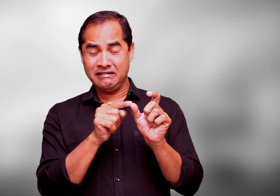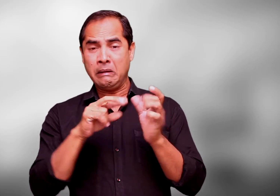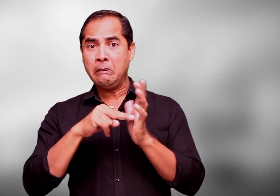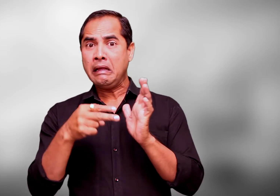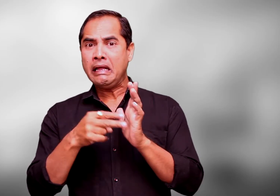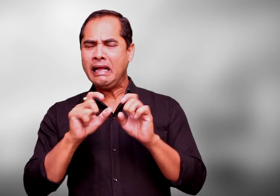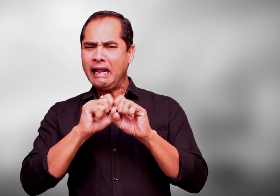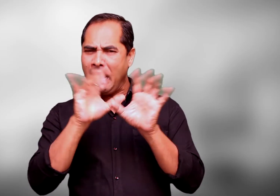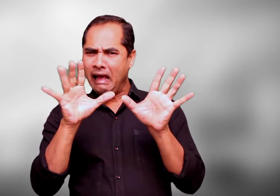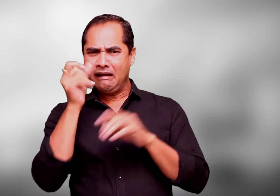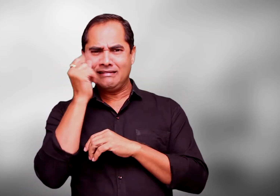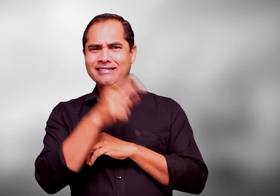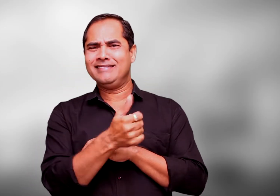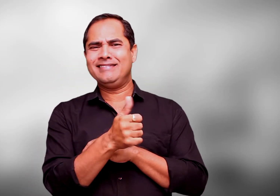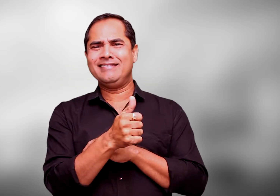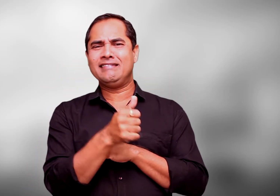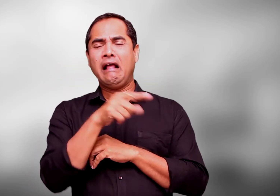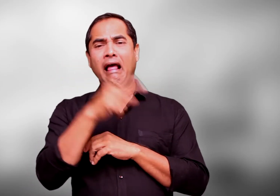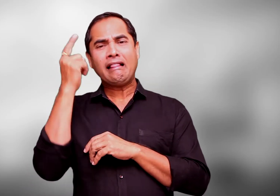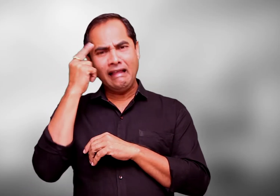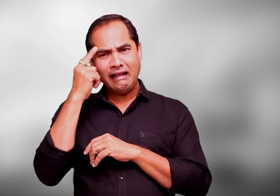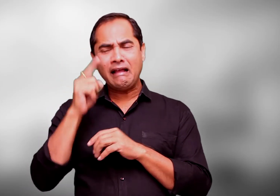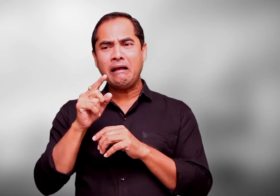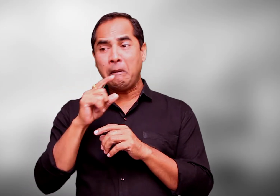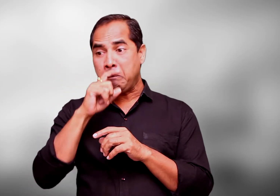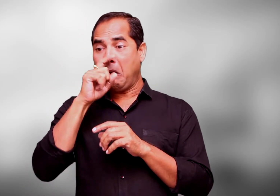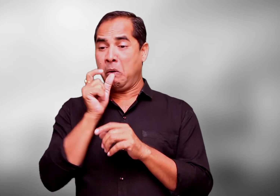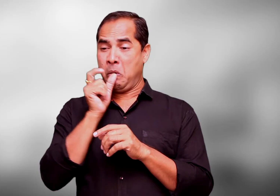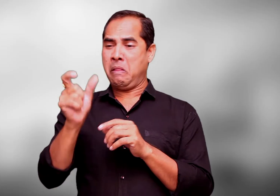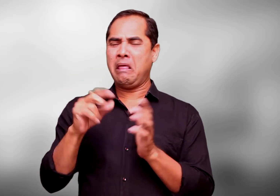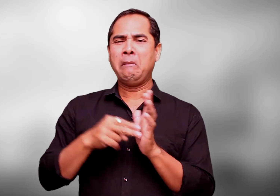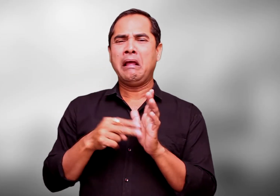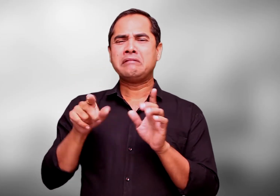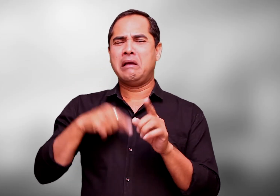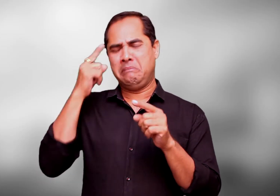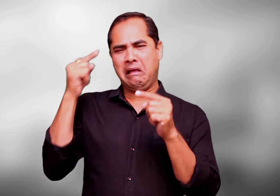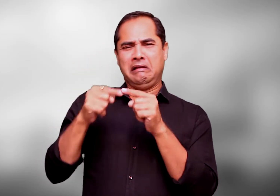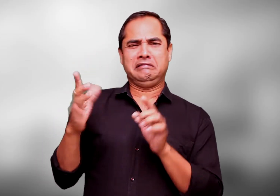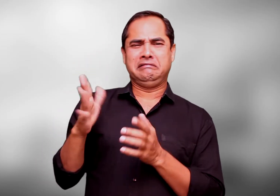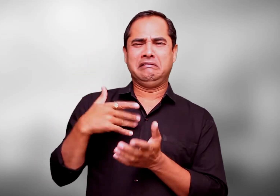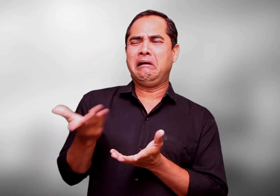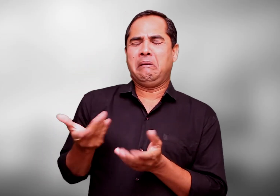meaning of the word, but they used it often as a slang expression of